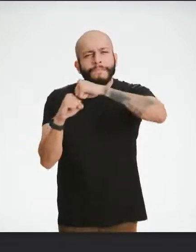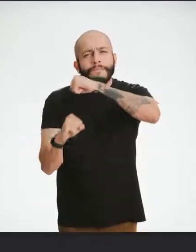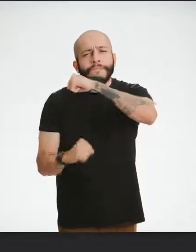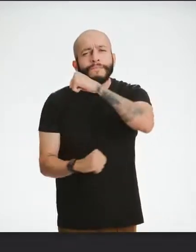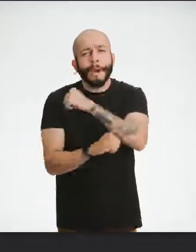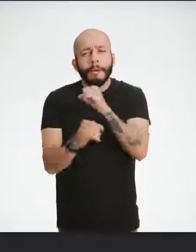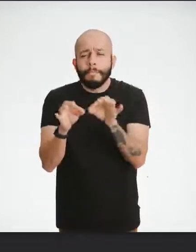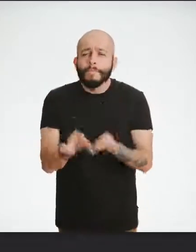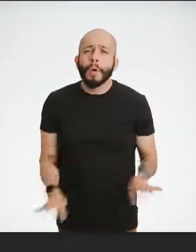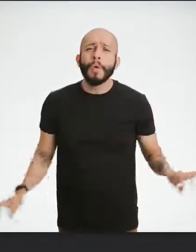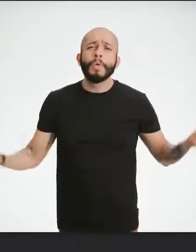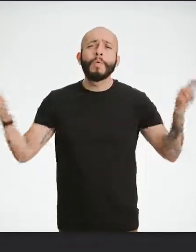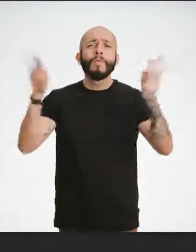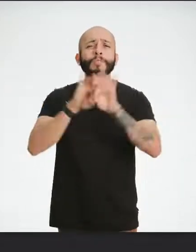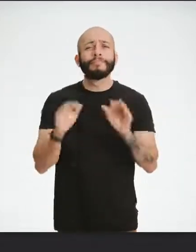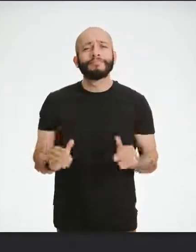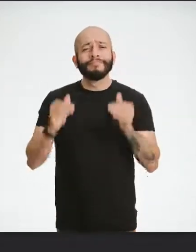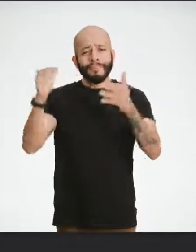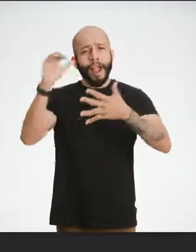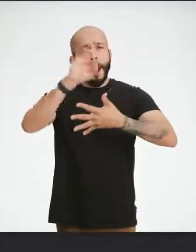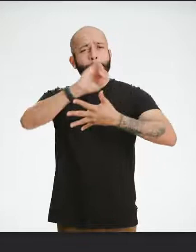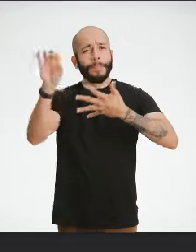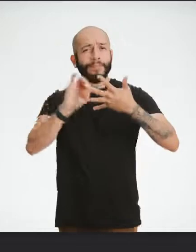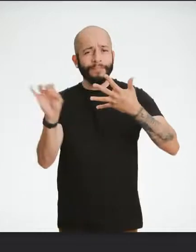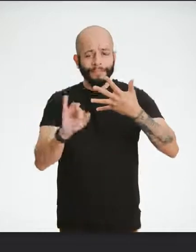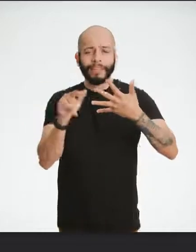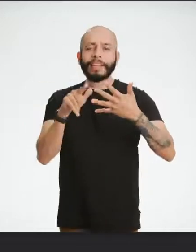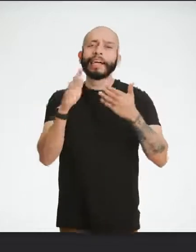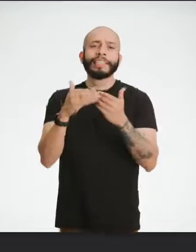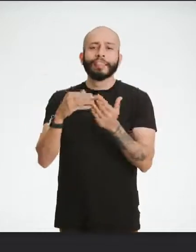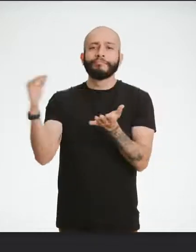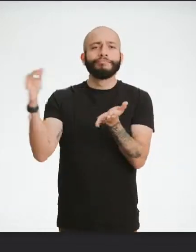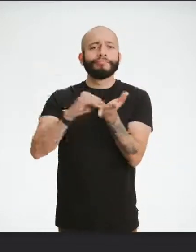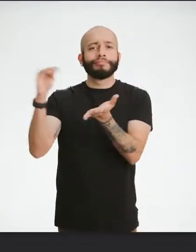Because it's such a fundamental and important improvement to your app's code base, it's